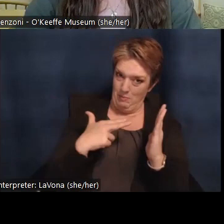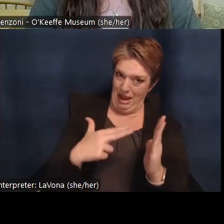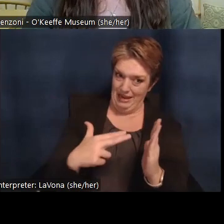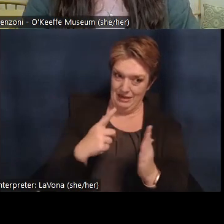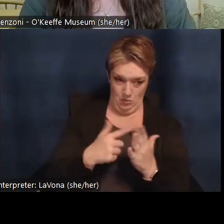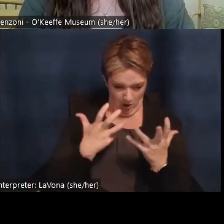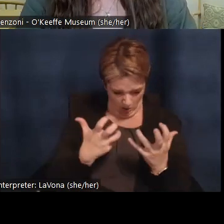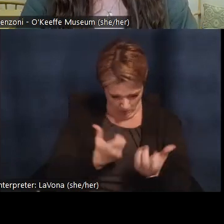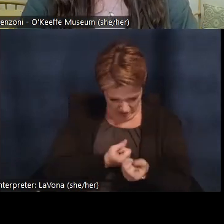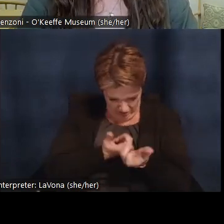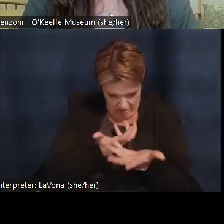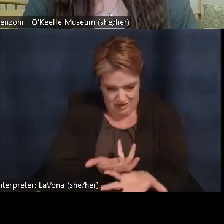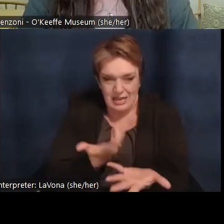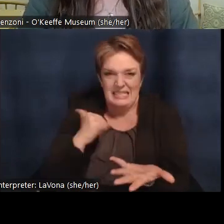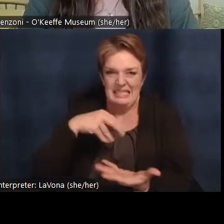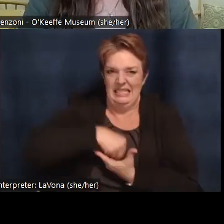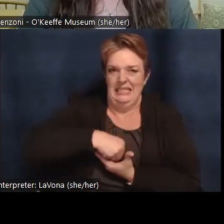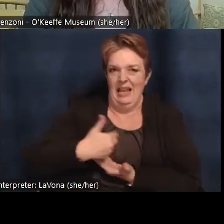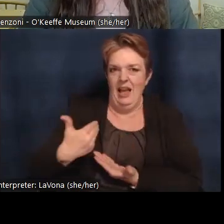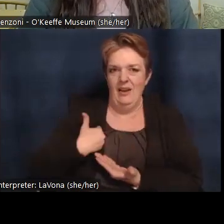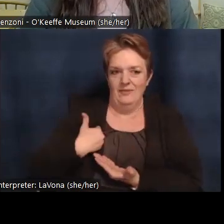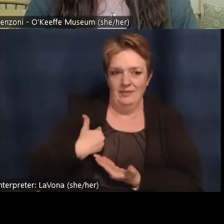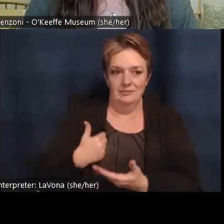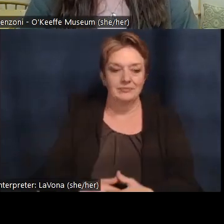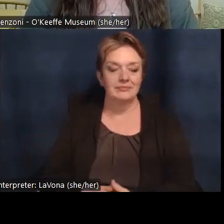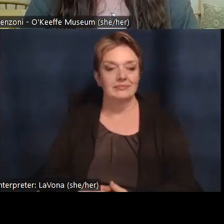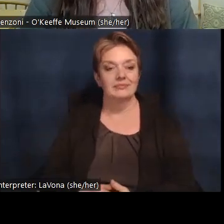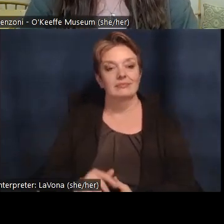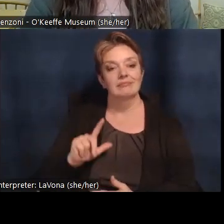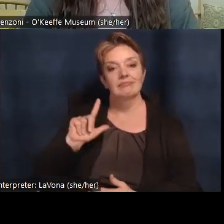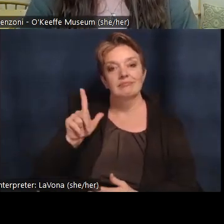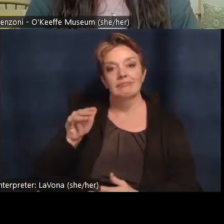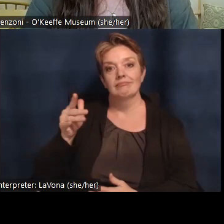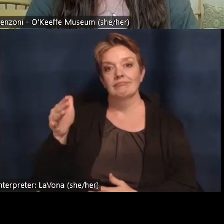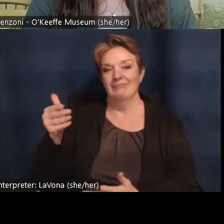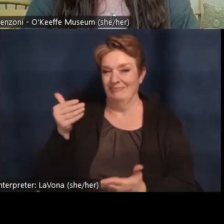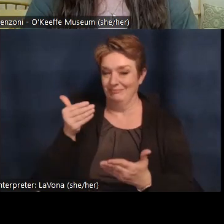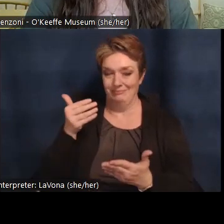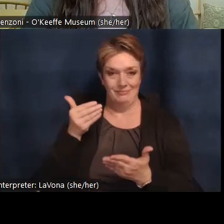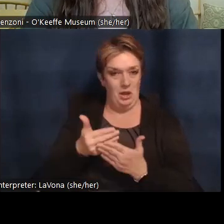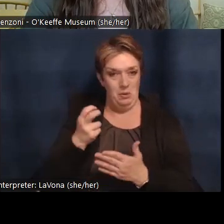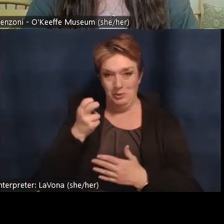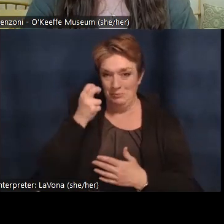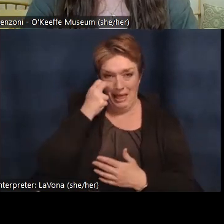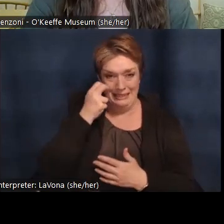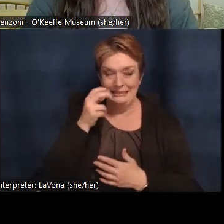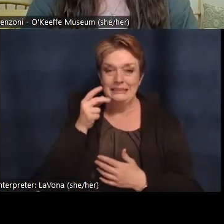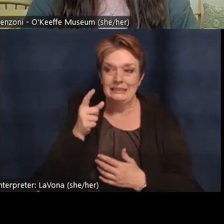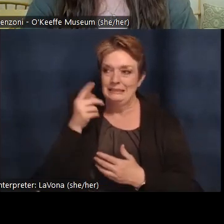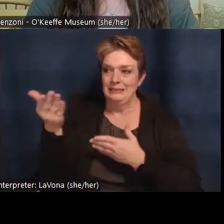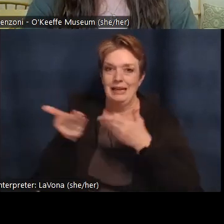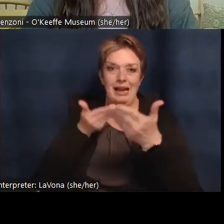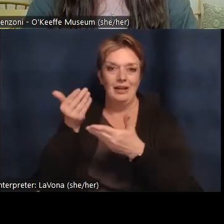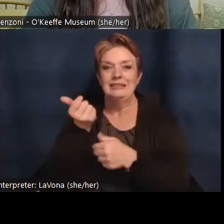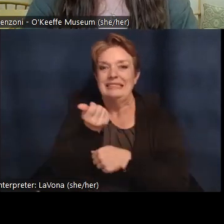but late in life and almost blind, she decided to enlist the help of several assistants to enable her to again create art.